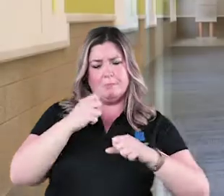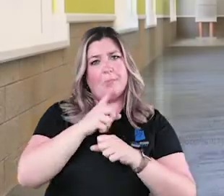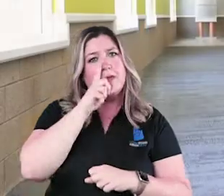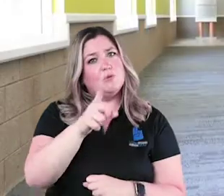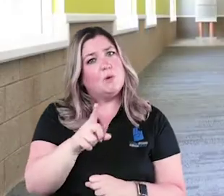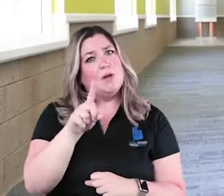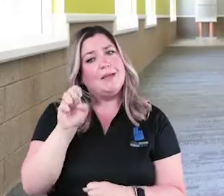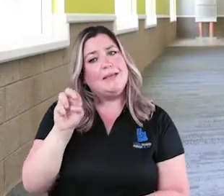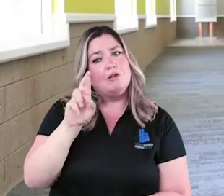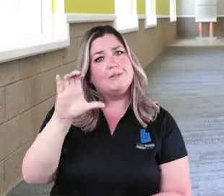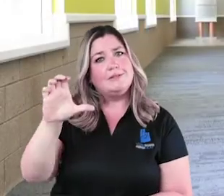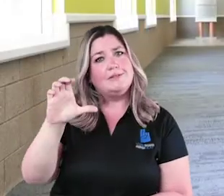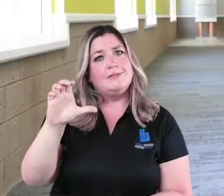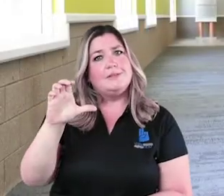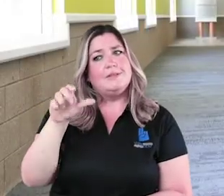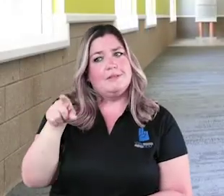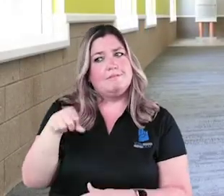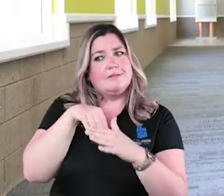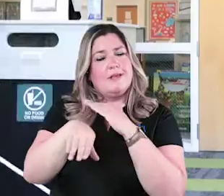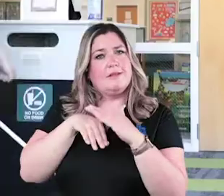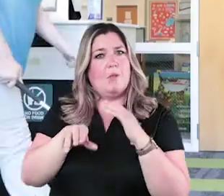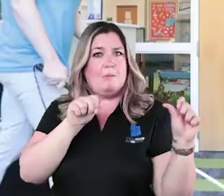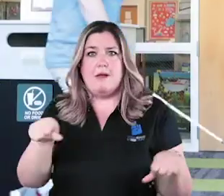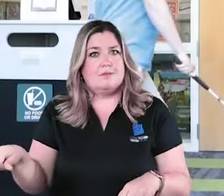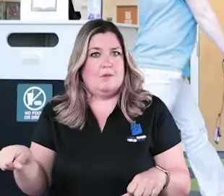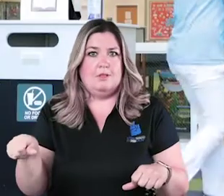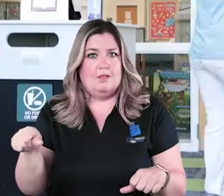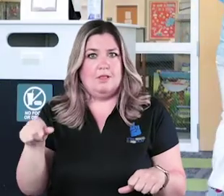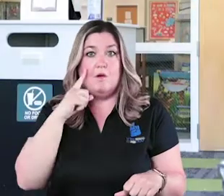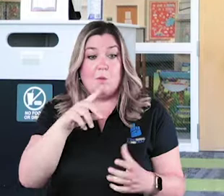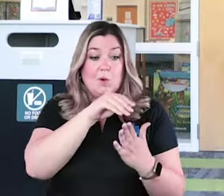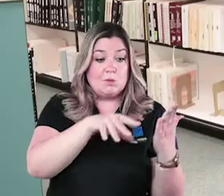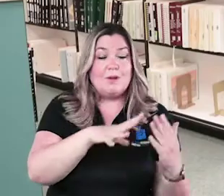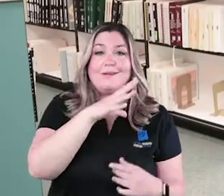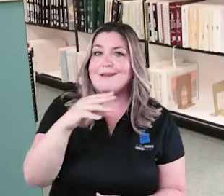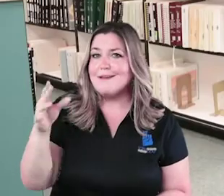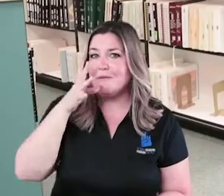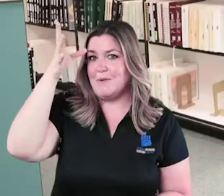Educational Resource Center policies and procedures to make sure that the ERC was as